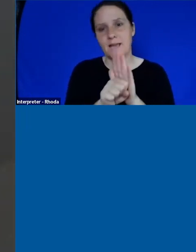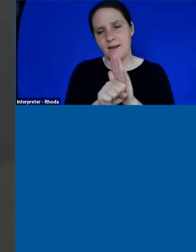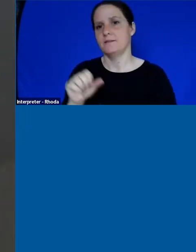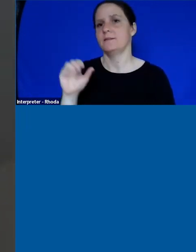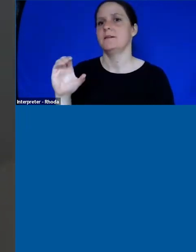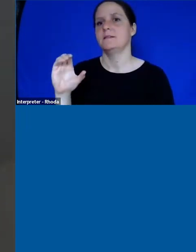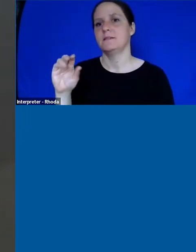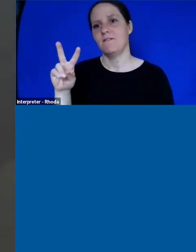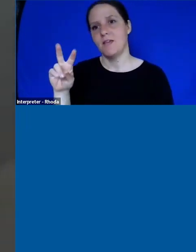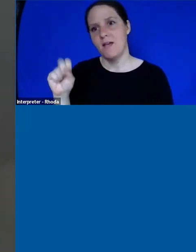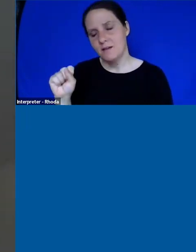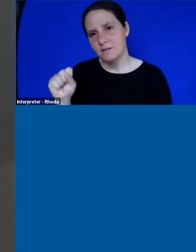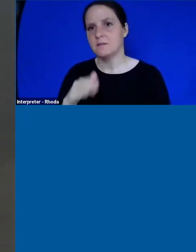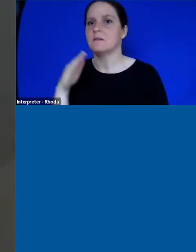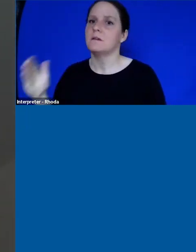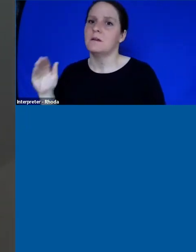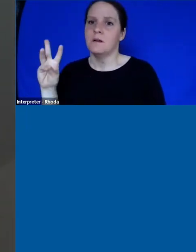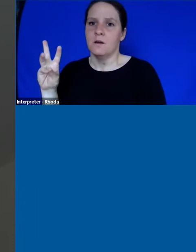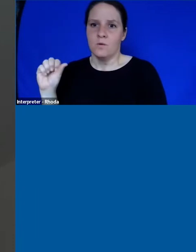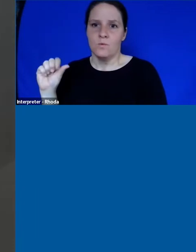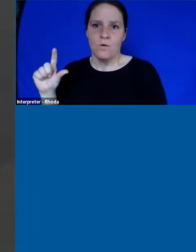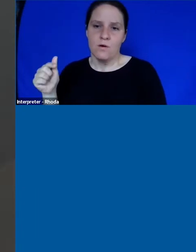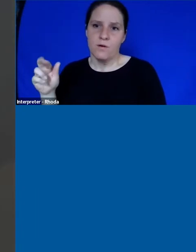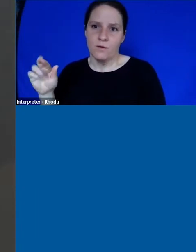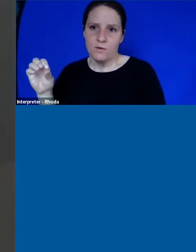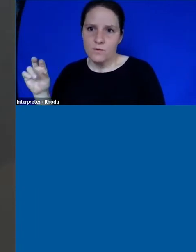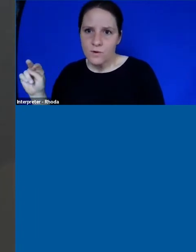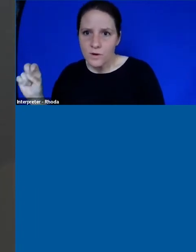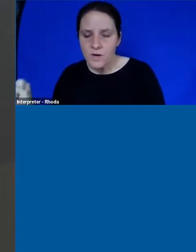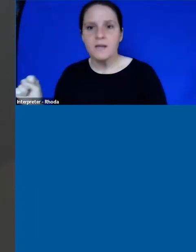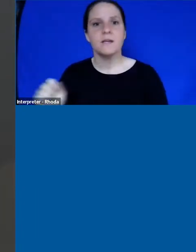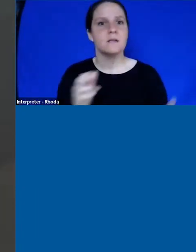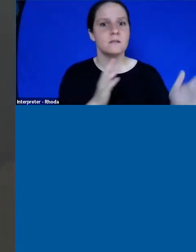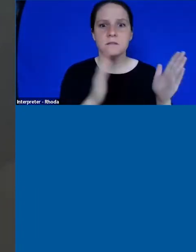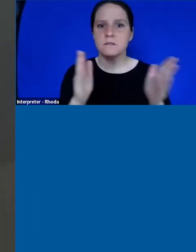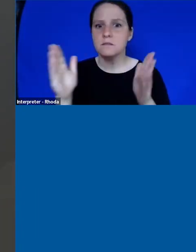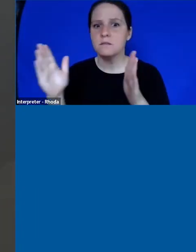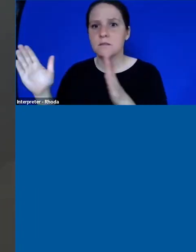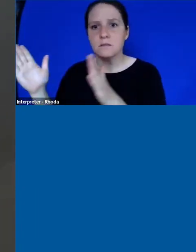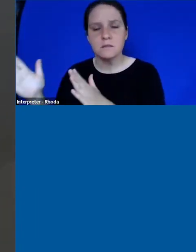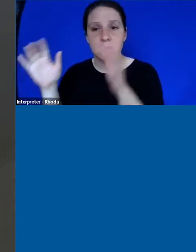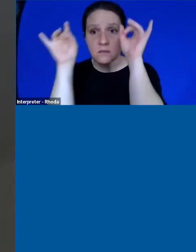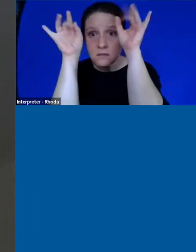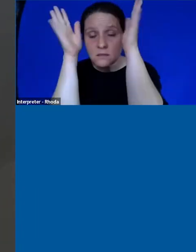Then Walgreens had their own website and then Safeway had their own website. And it just, none of them were the same.